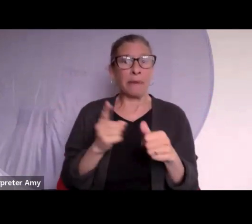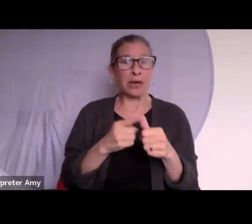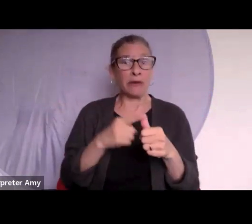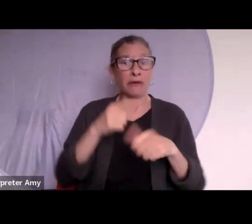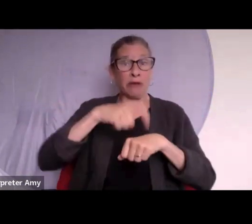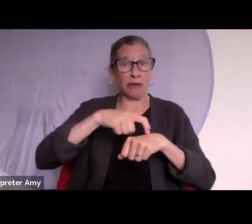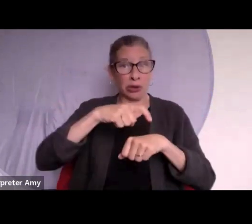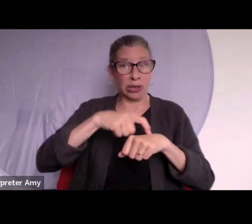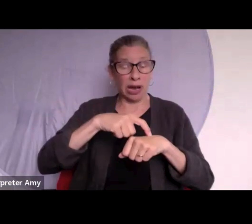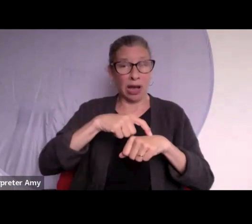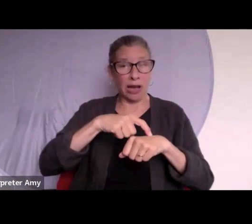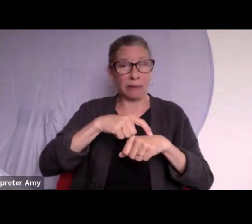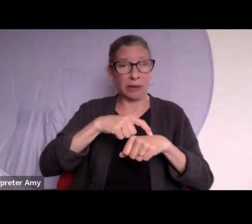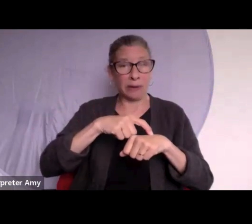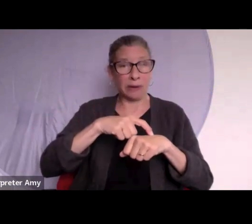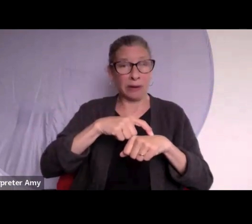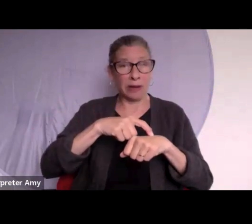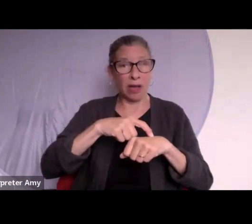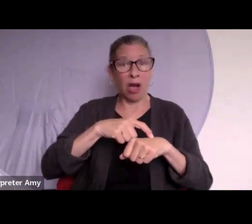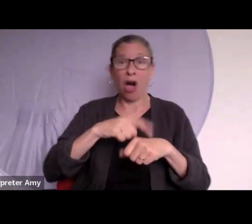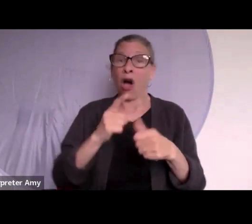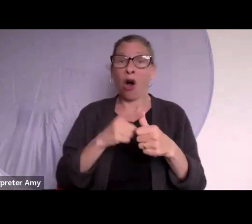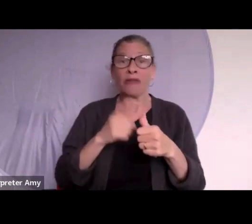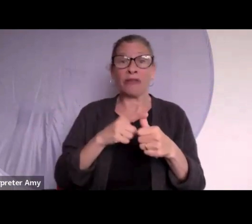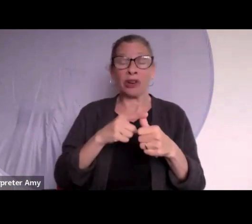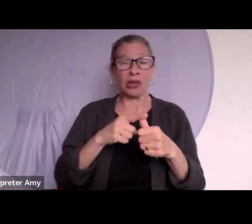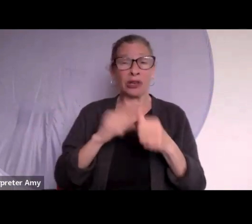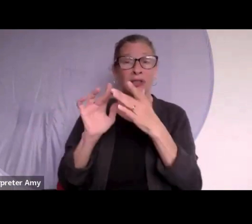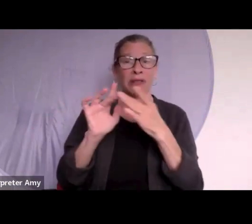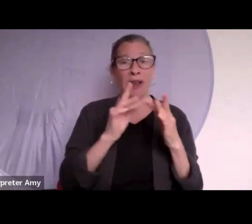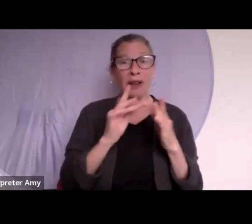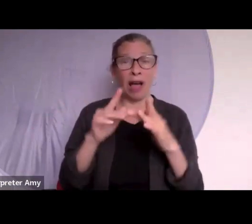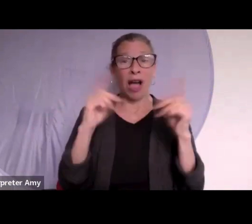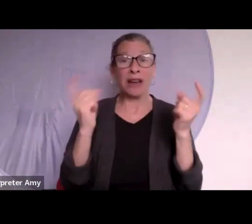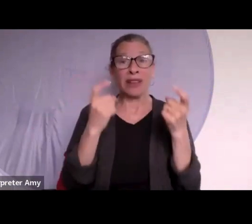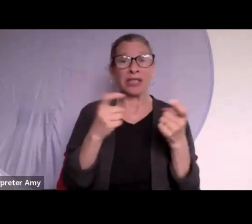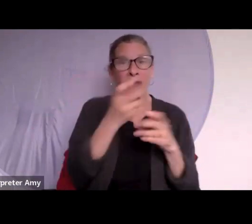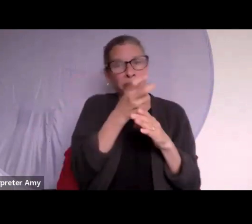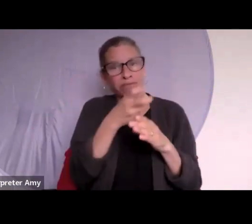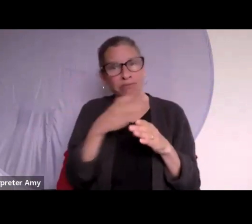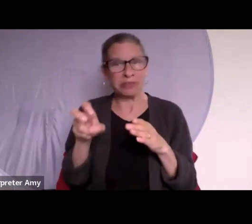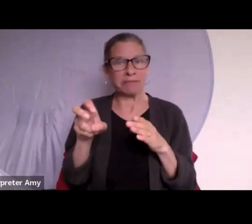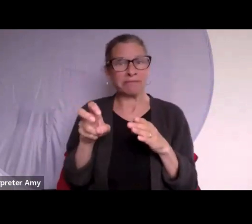our virtual, our first virtual festival, we transitioned very quickly. And we're kind of testing out new technology,